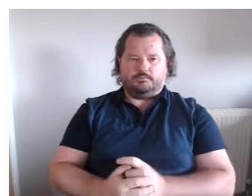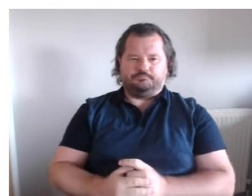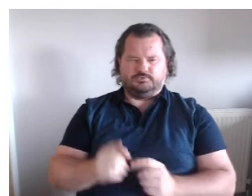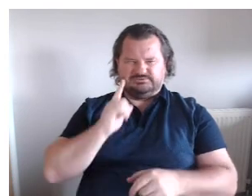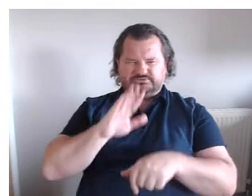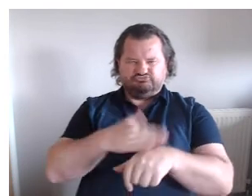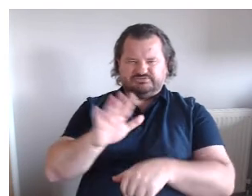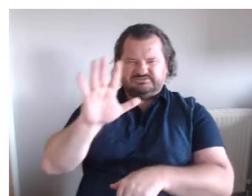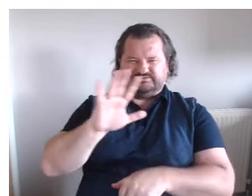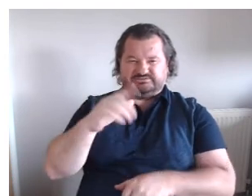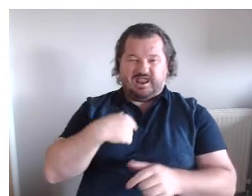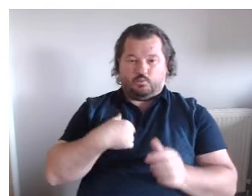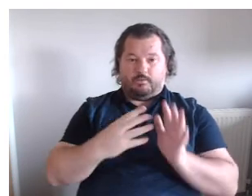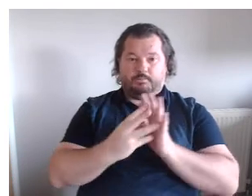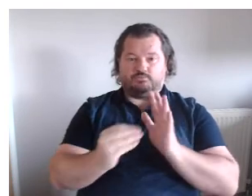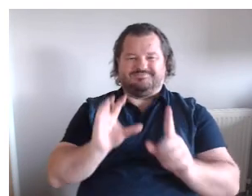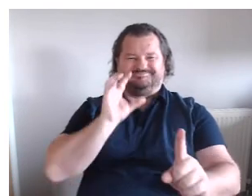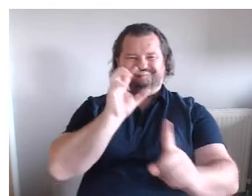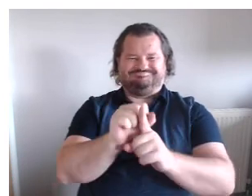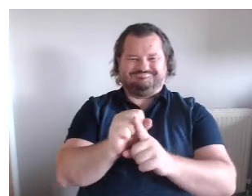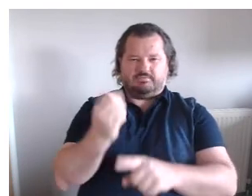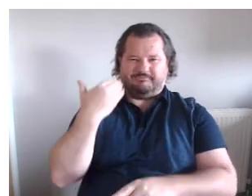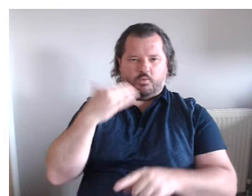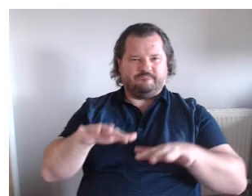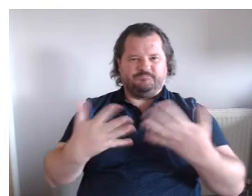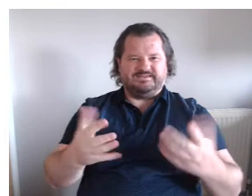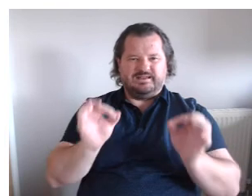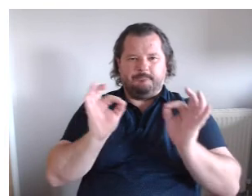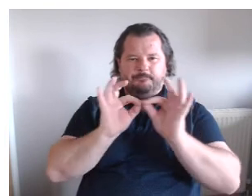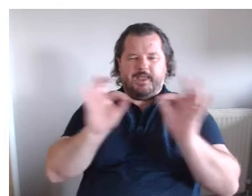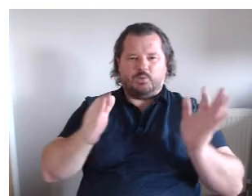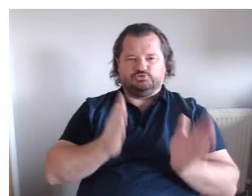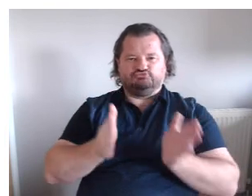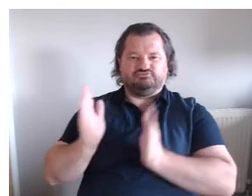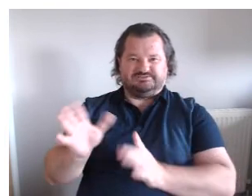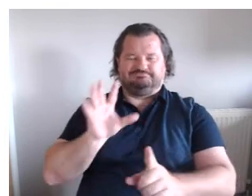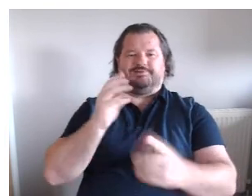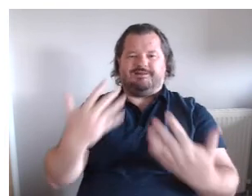Especially in the green region our method is able to detect previously undetected boundaries.